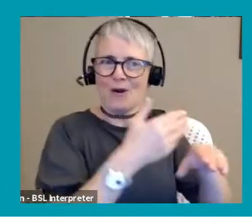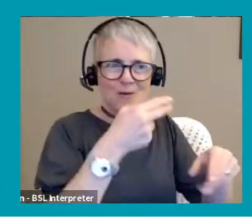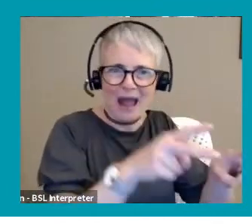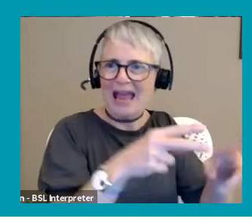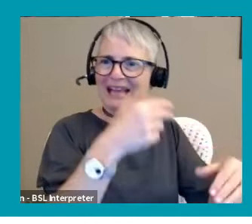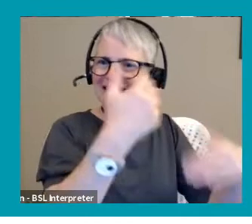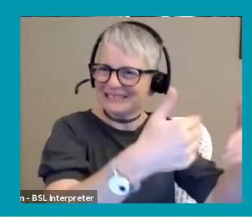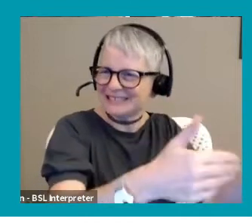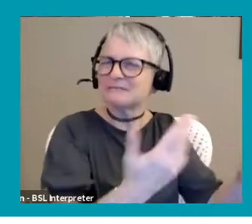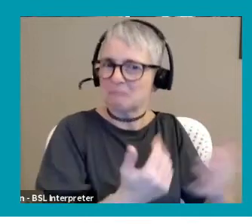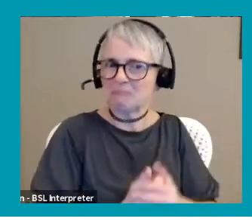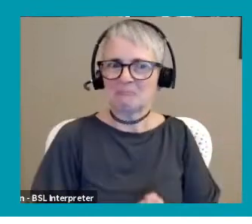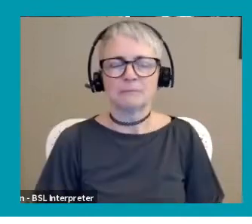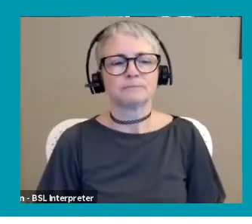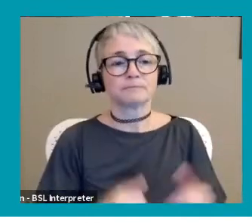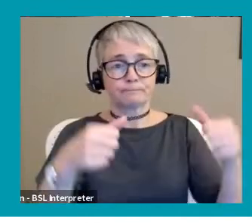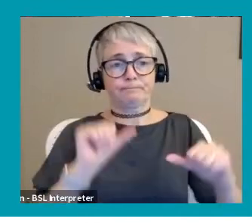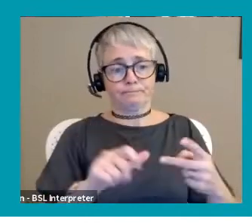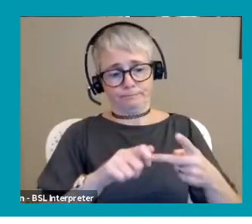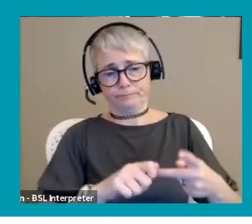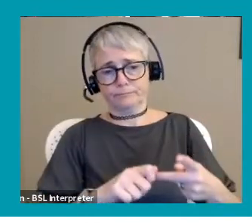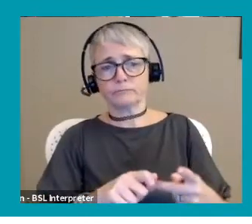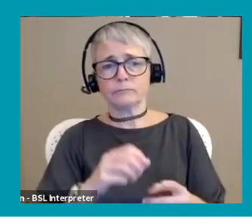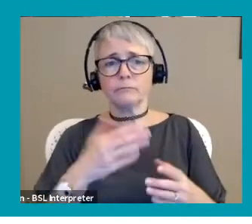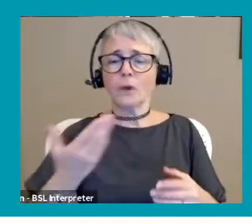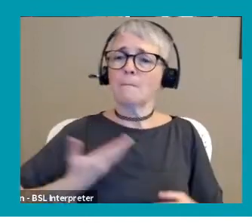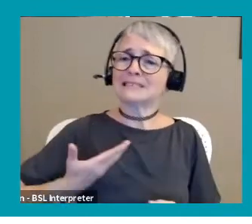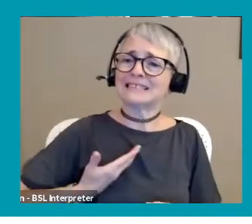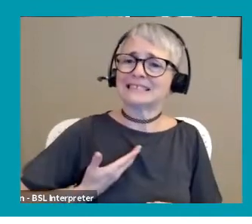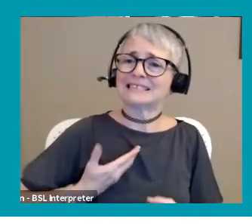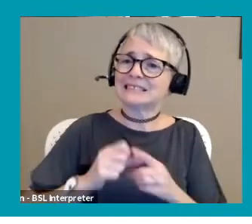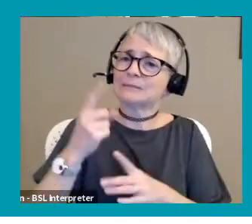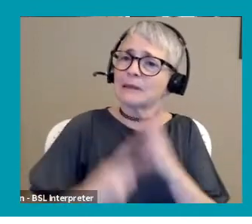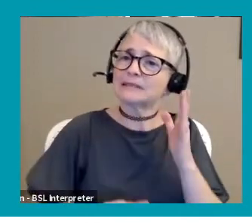There is also the Business Disability Forum which is a membership organisation.